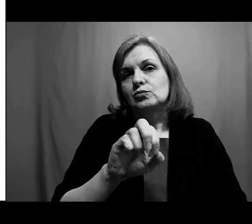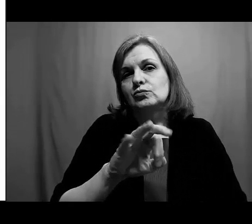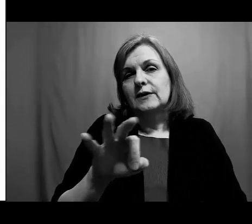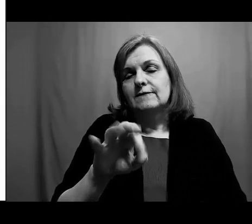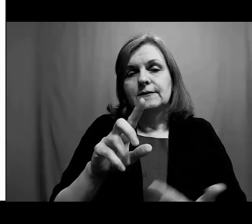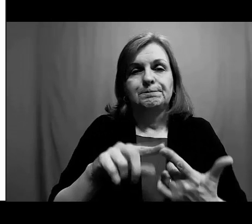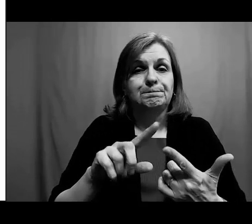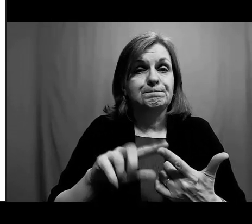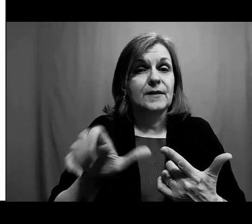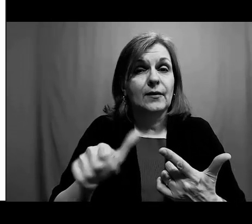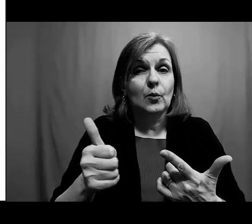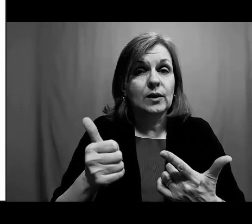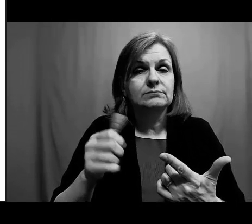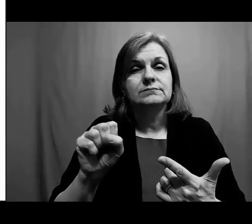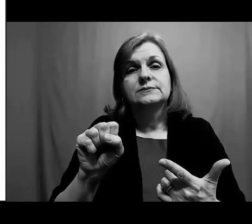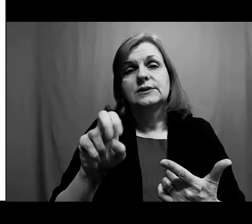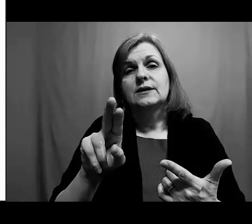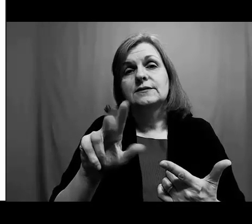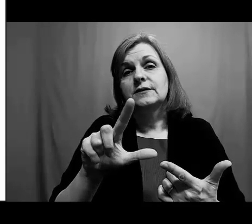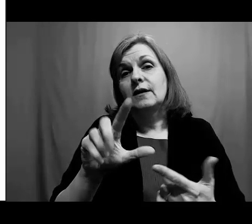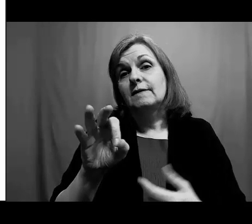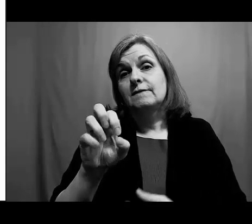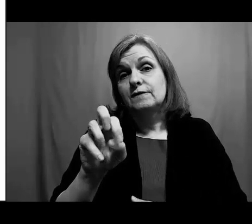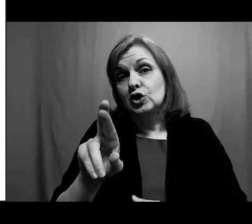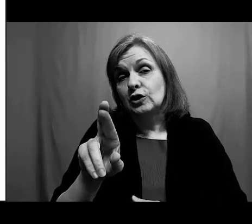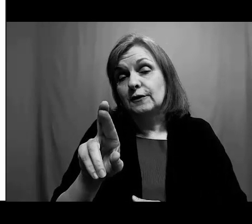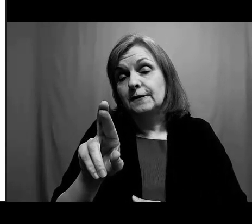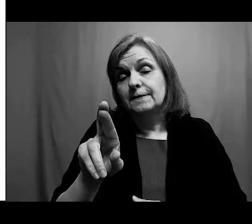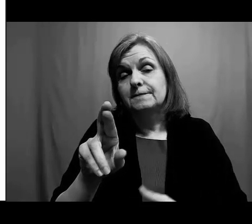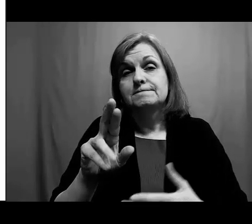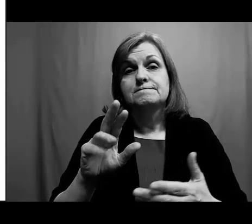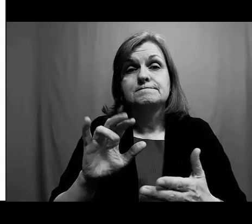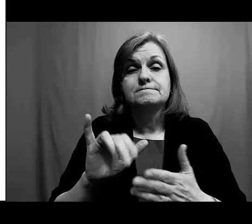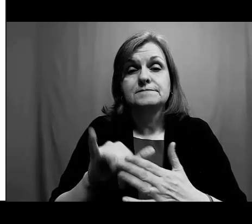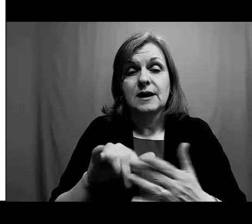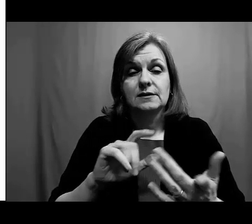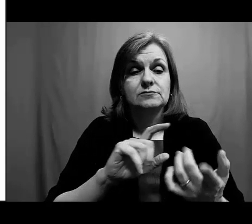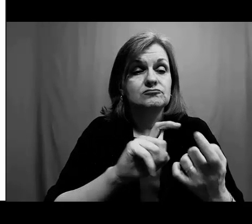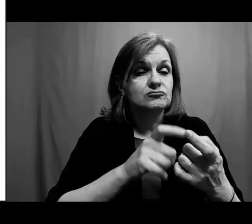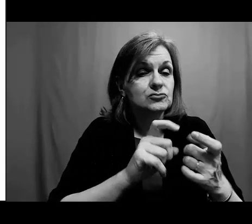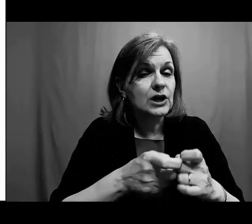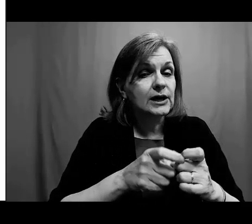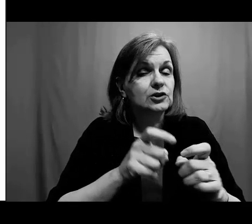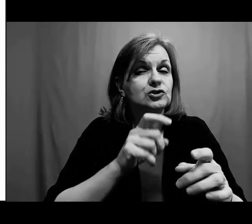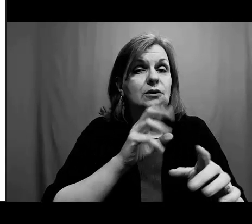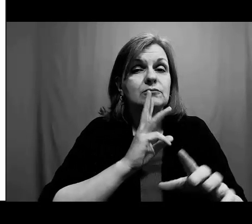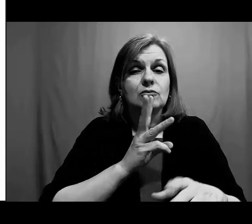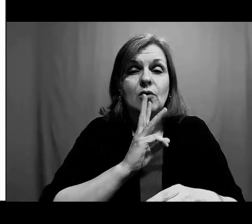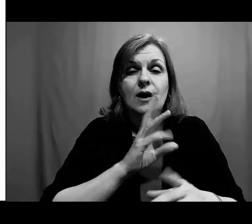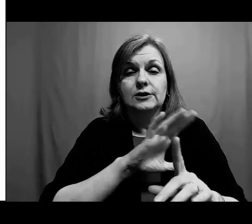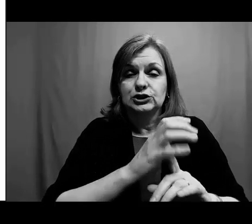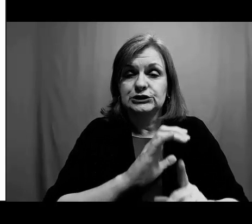we can look at sulphur as being a pretty significant change to different conditions